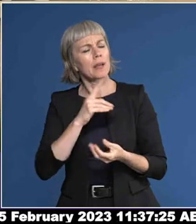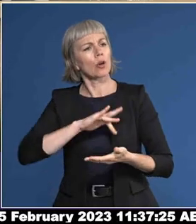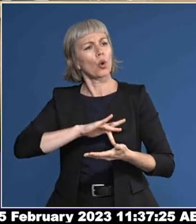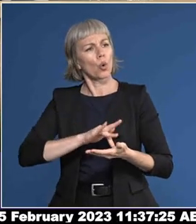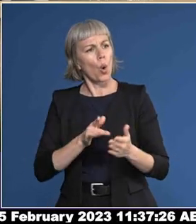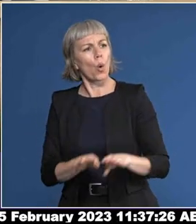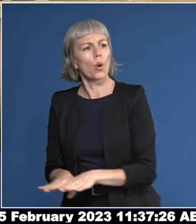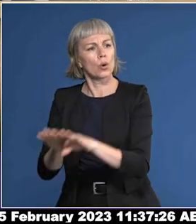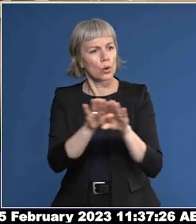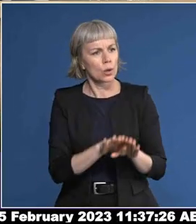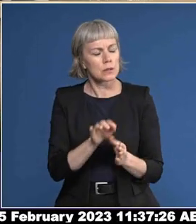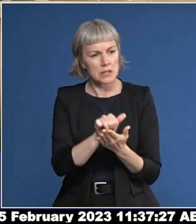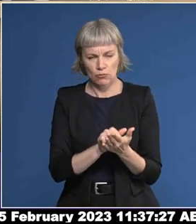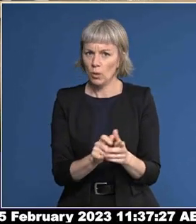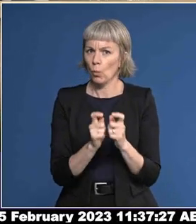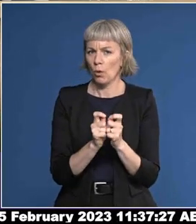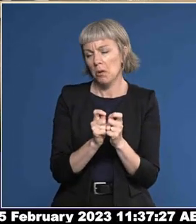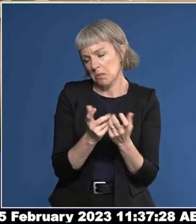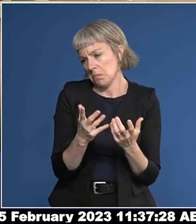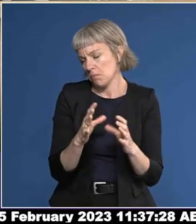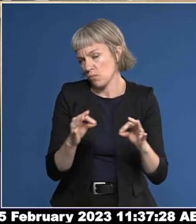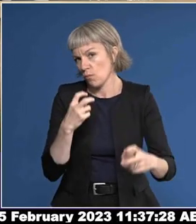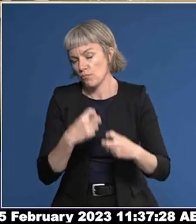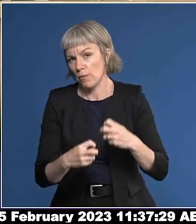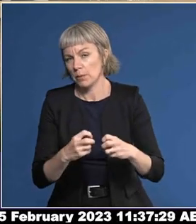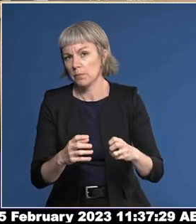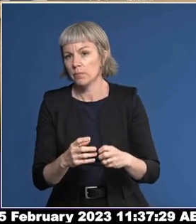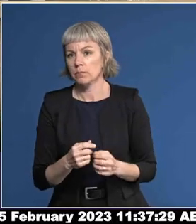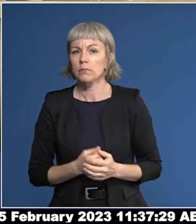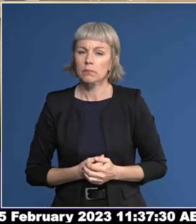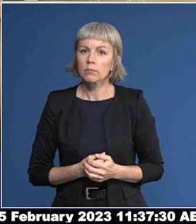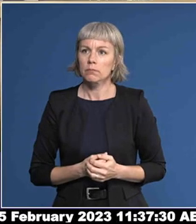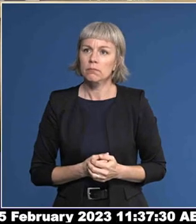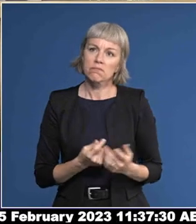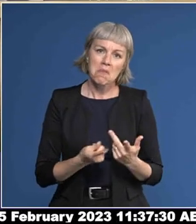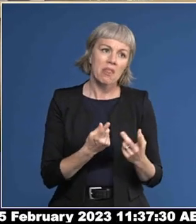You know, as a sector, we have worked with that in the various, you know, different certificate courses, for example, that many of our staff do.